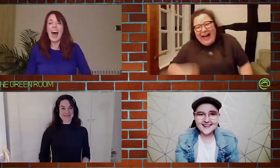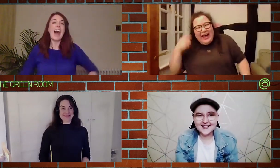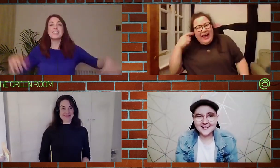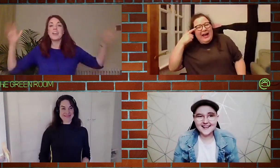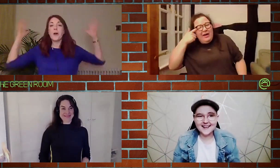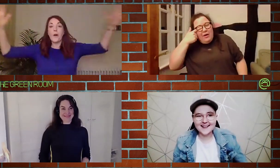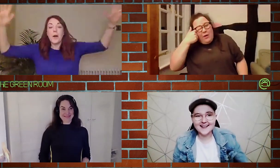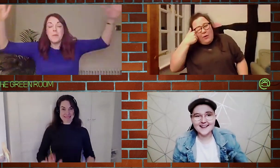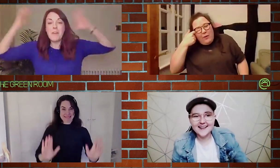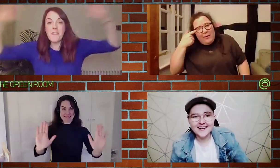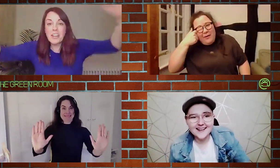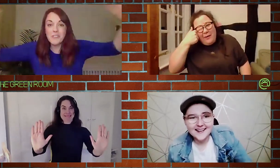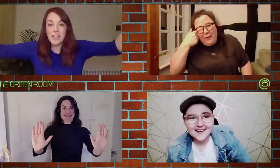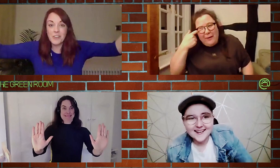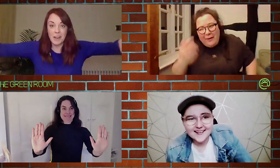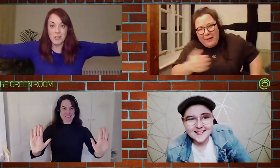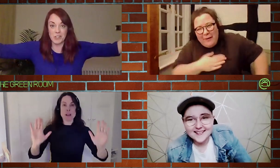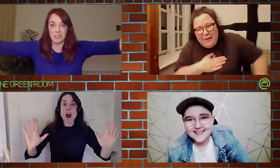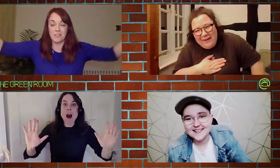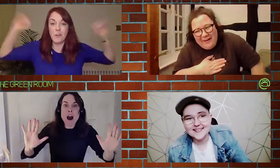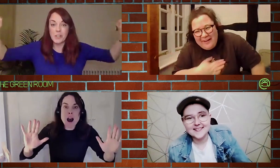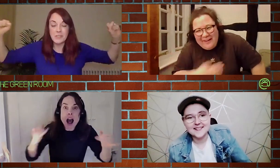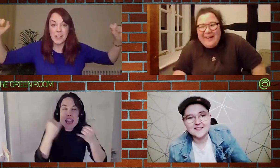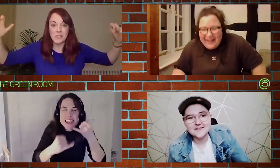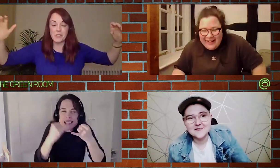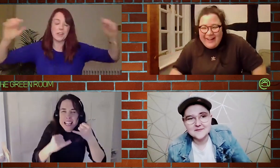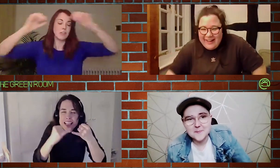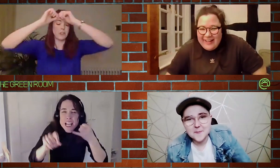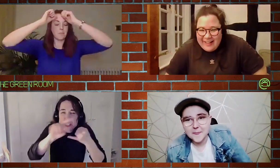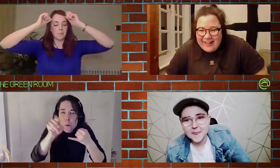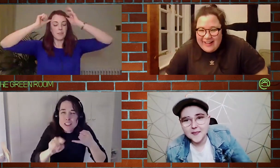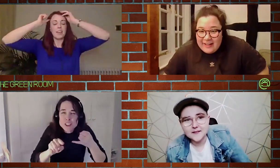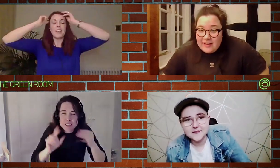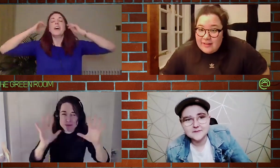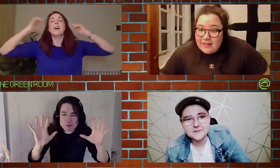Oh my final final question. Folks. Final final question.